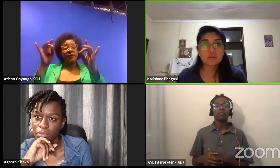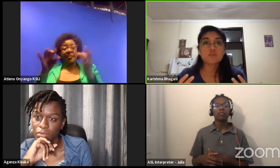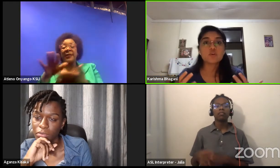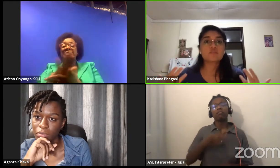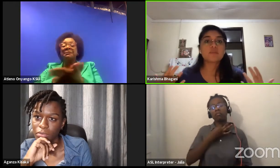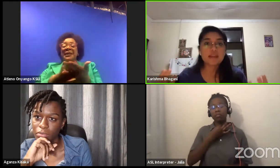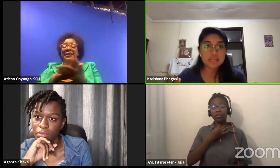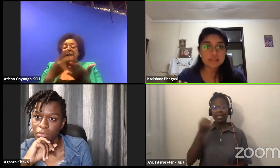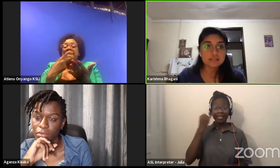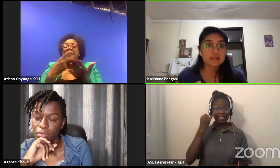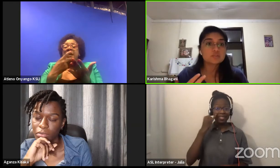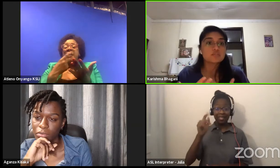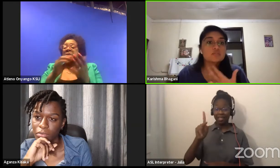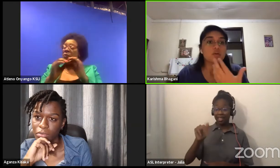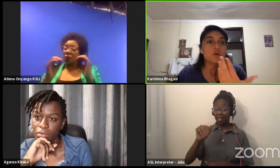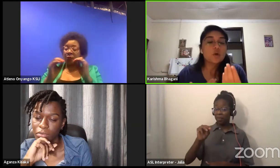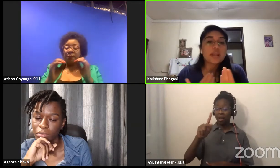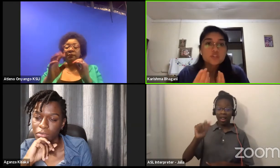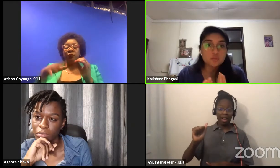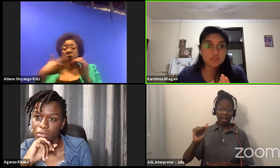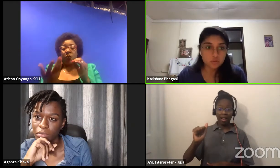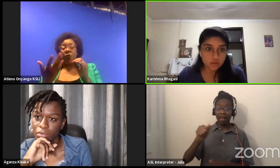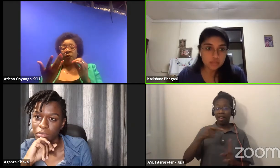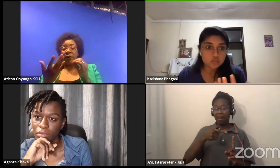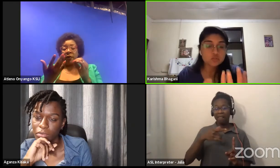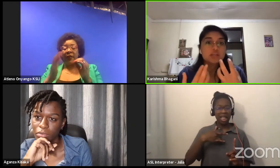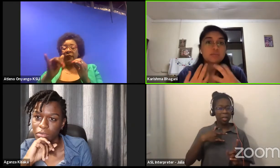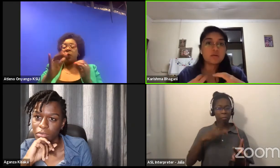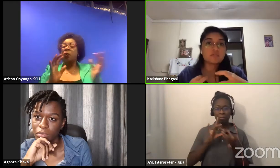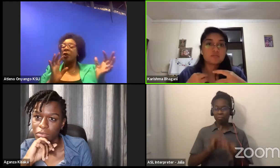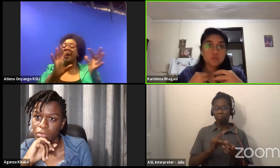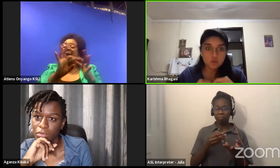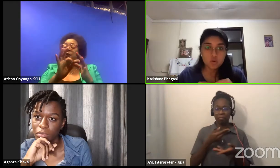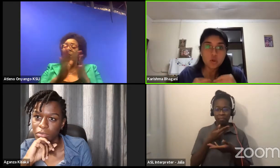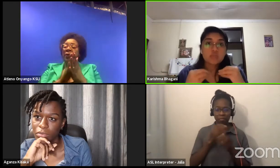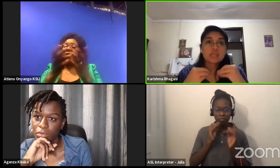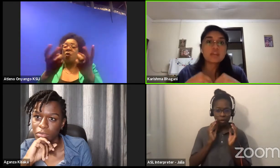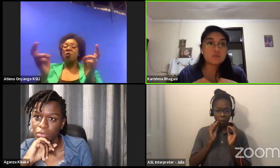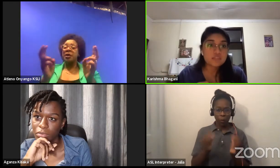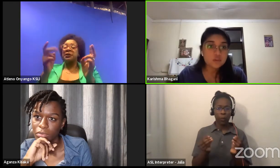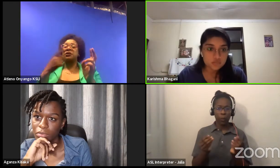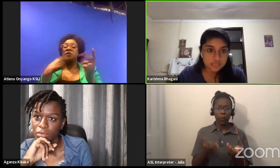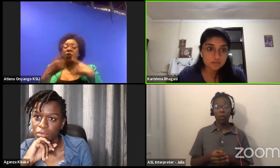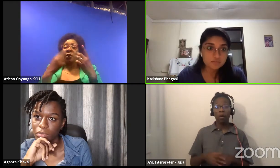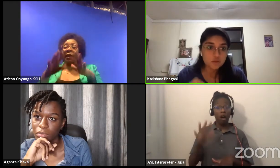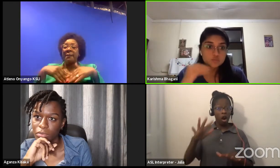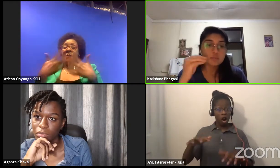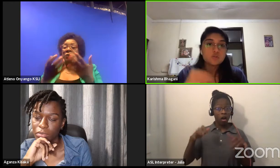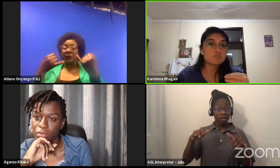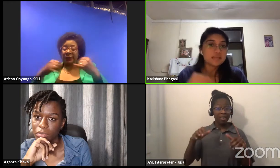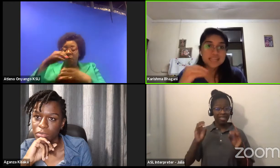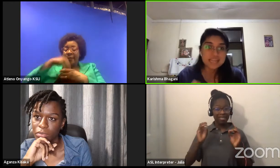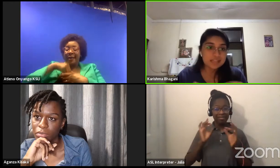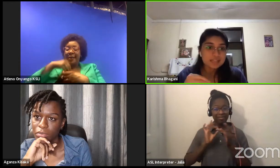or if you're not finding that sort of connection with the audience, you talked about, you know, looking in within yourself to be able to maintain